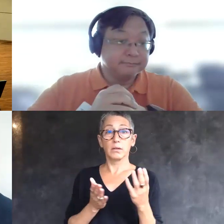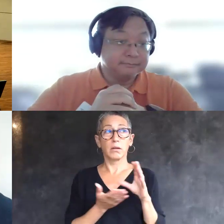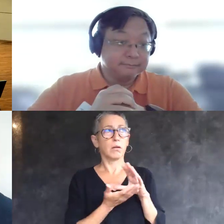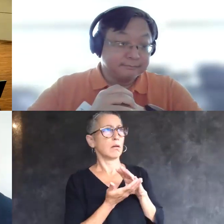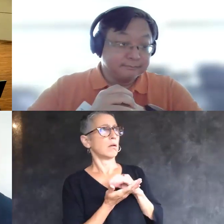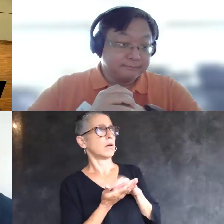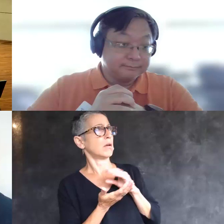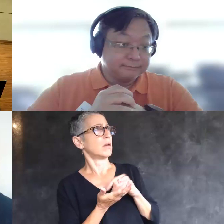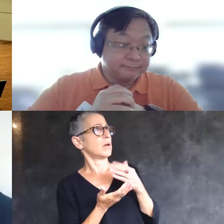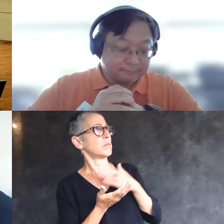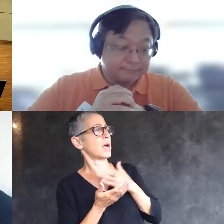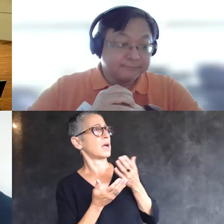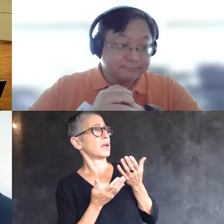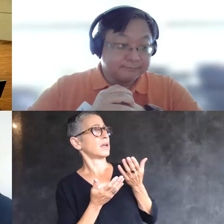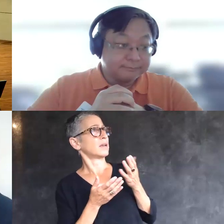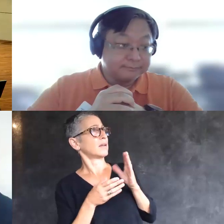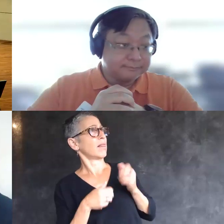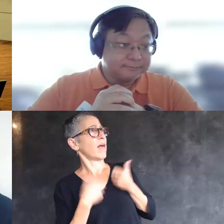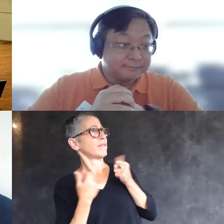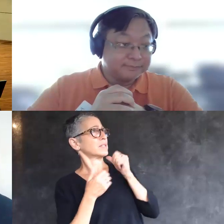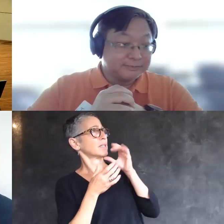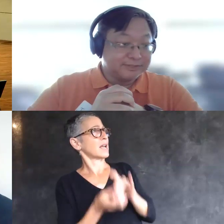create remedies for it.